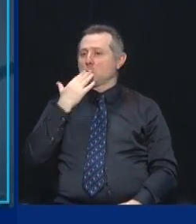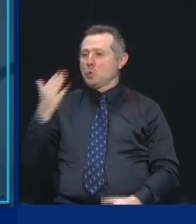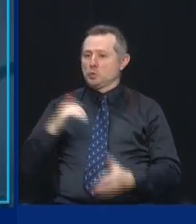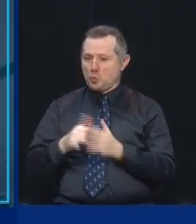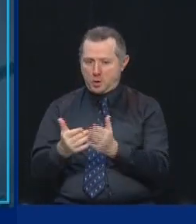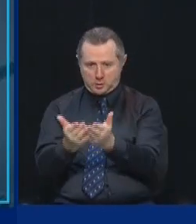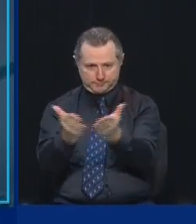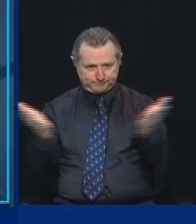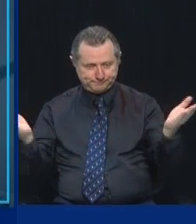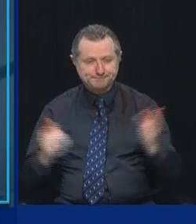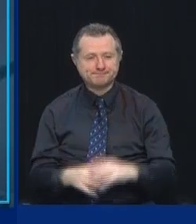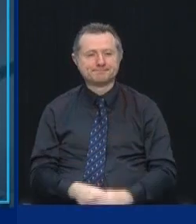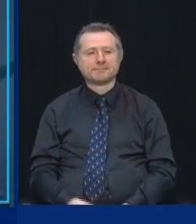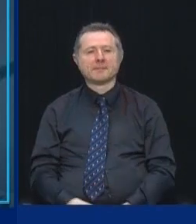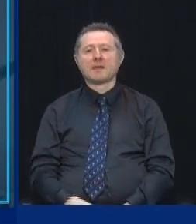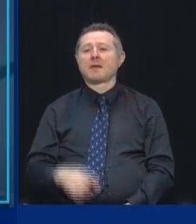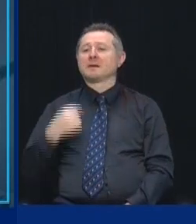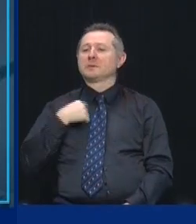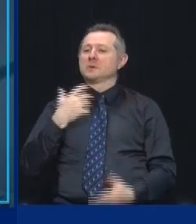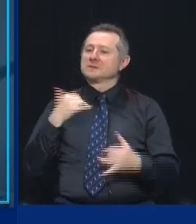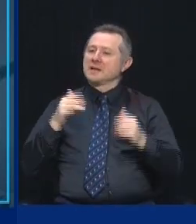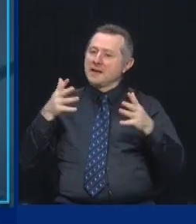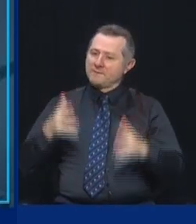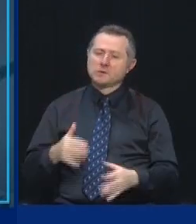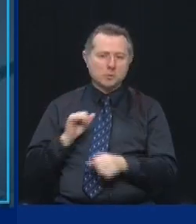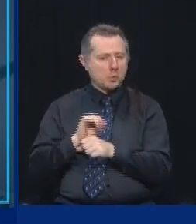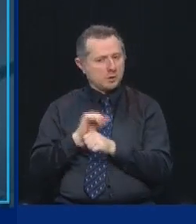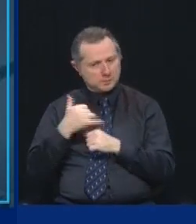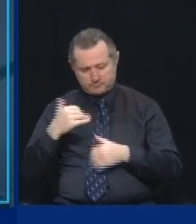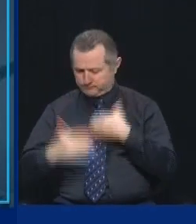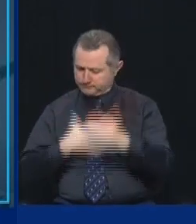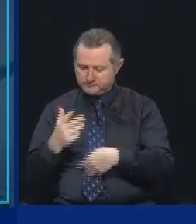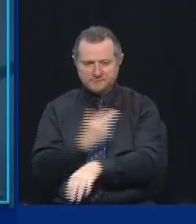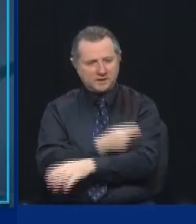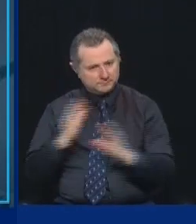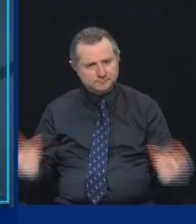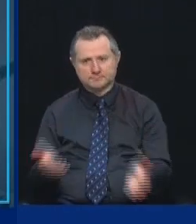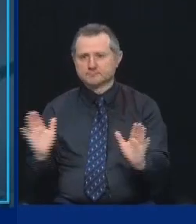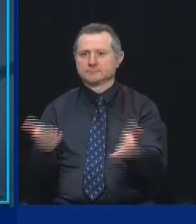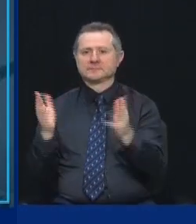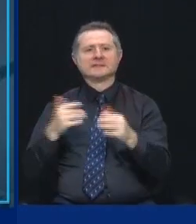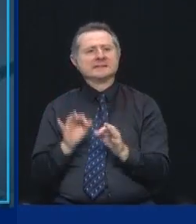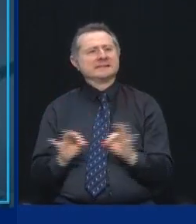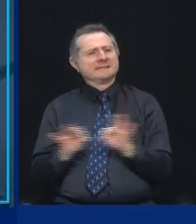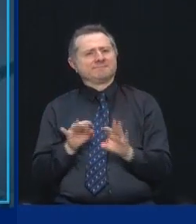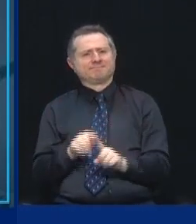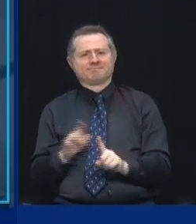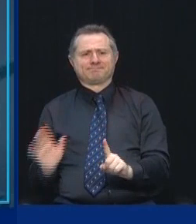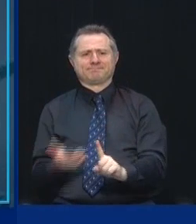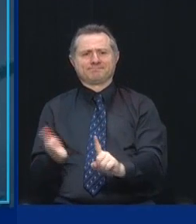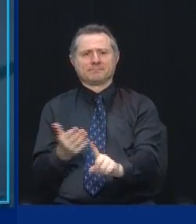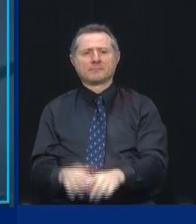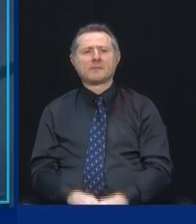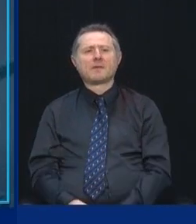FULLY VACCINATED IN ANY OF THE LARGE STATES. THANK YOU, NEW YORKERS. WE STILL HAVE MORE TO DO ON THE